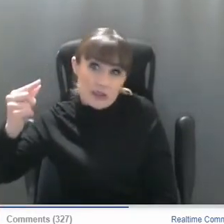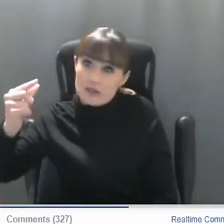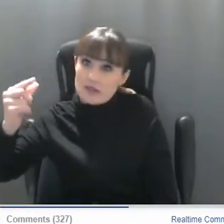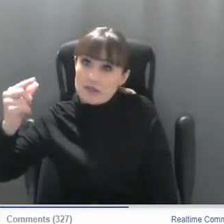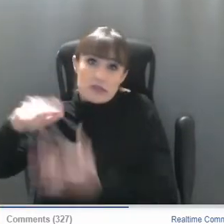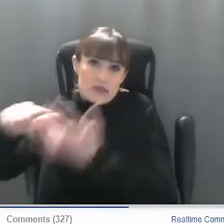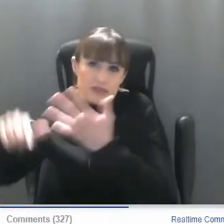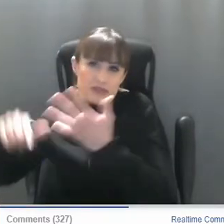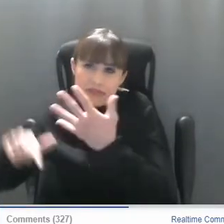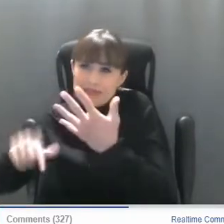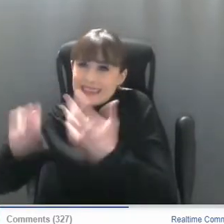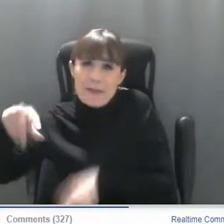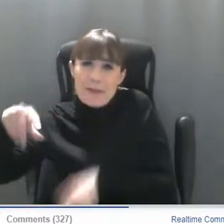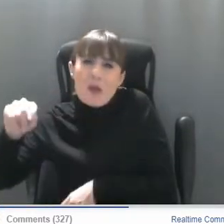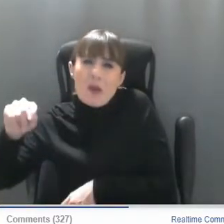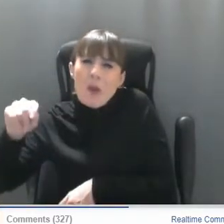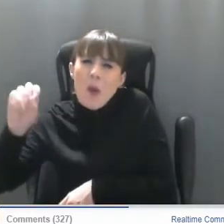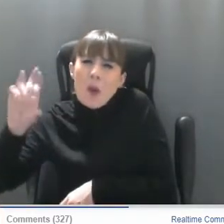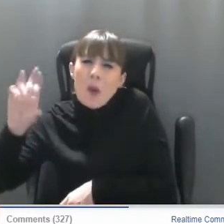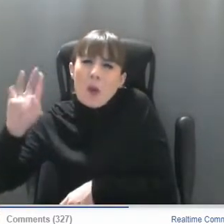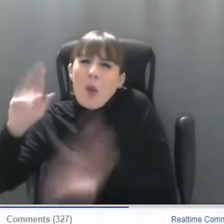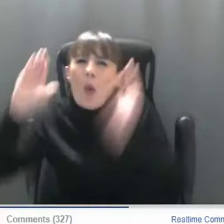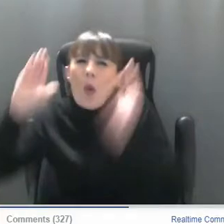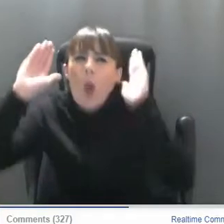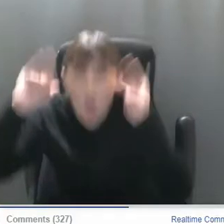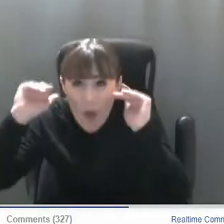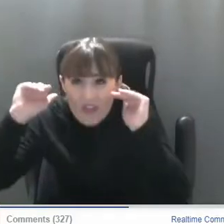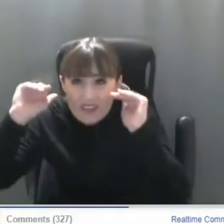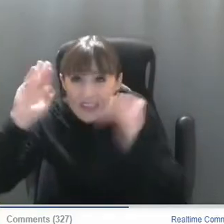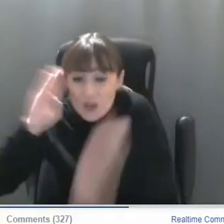Now, there's some spots in the zoo where you can kind of get a little bit close to